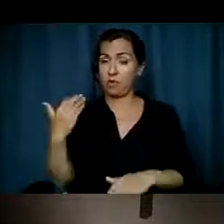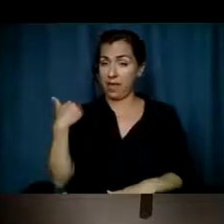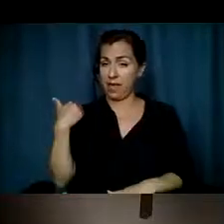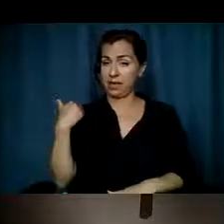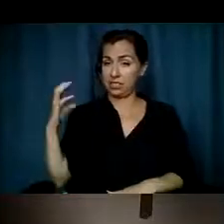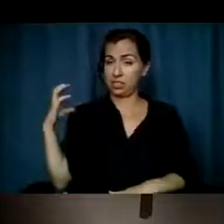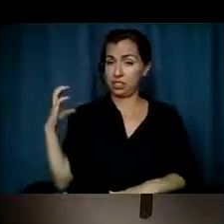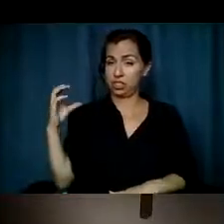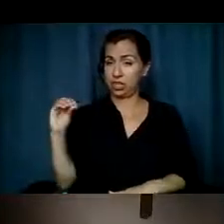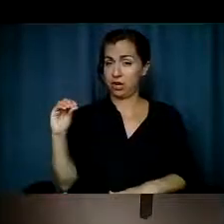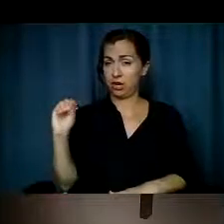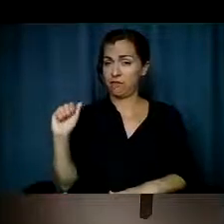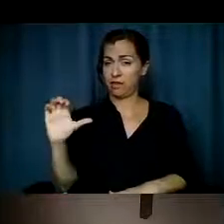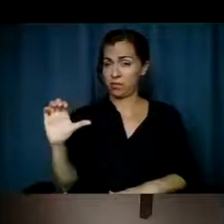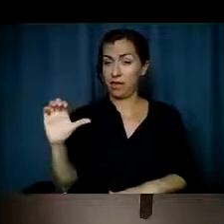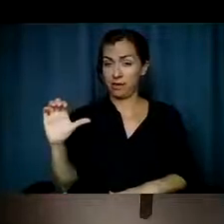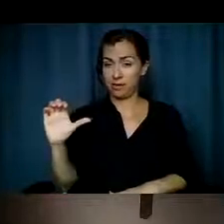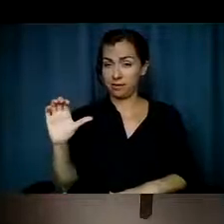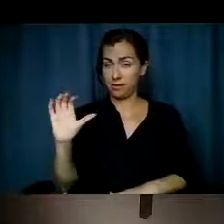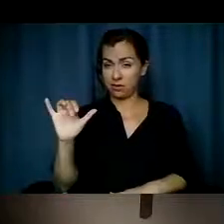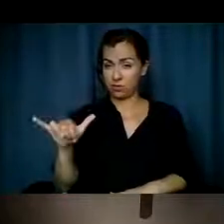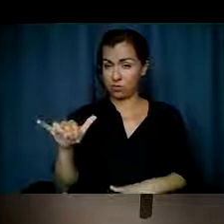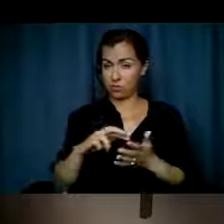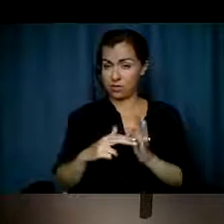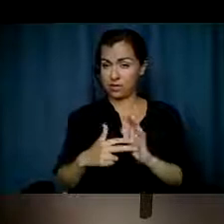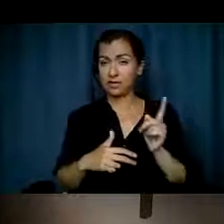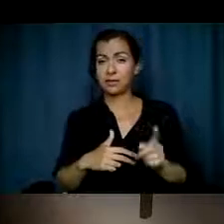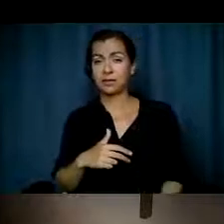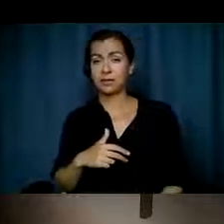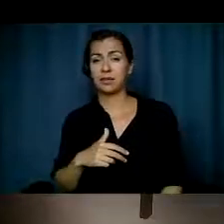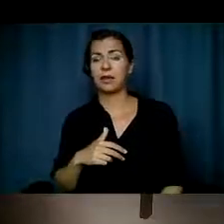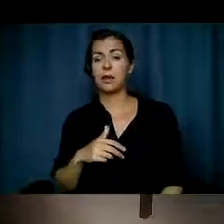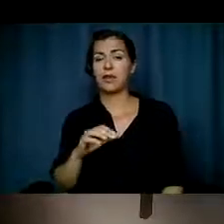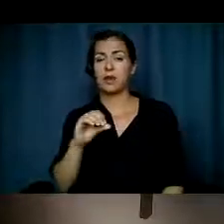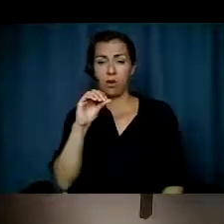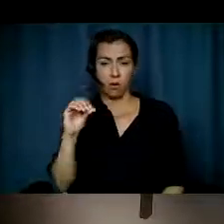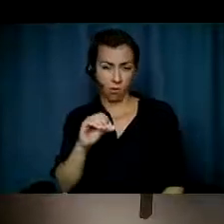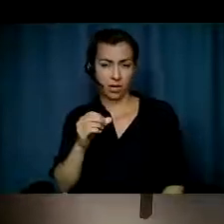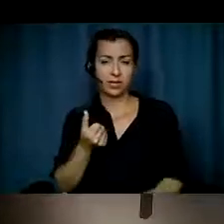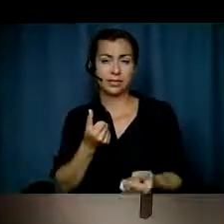instead of the negative, and so that that way they have a voice.